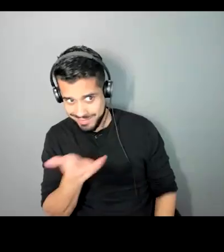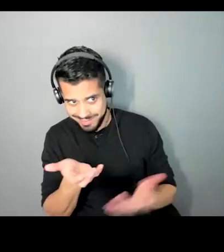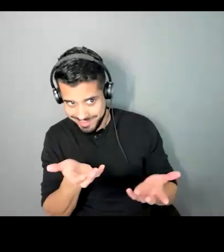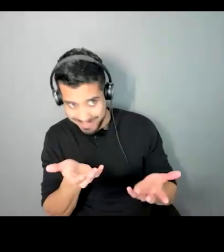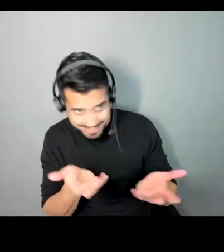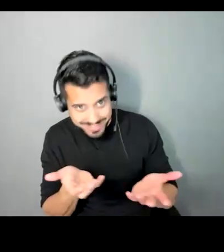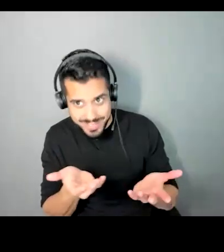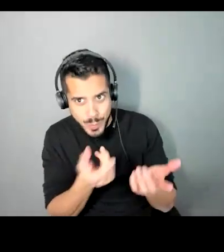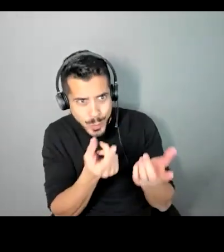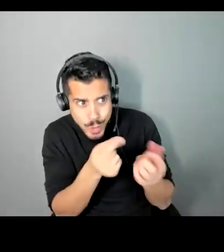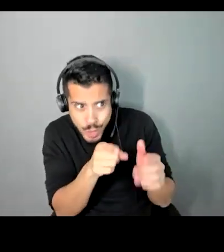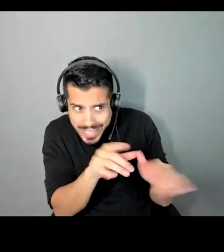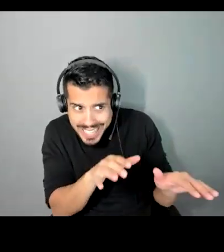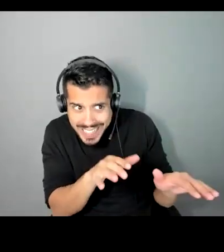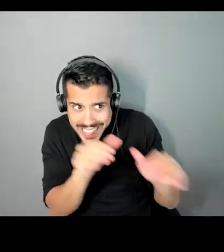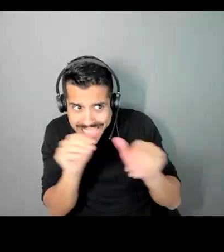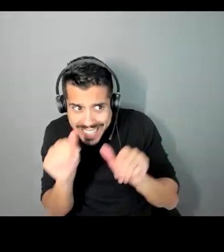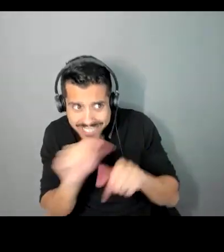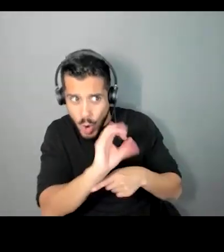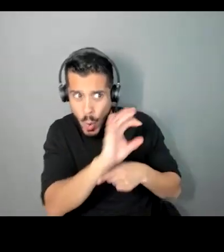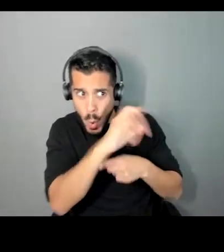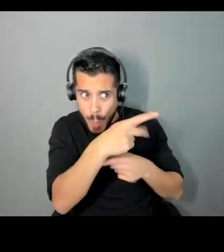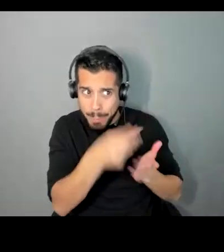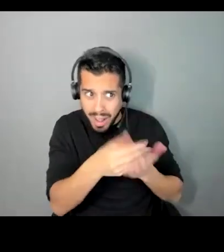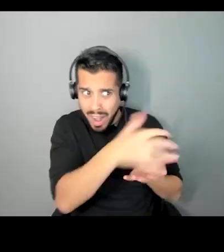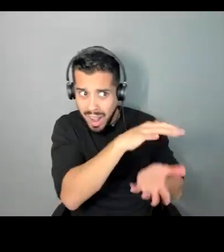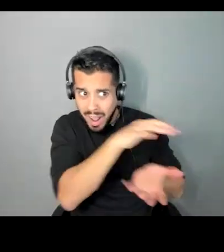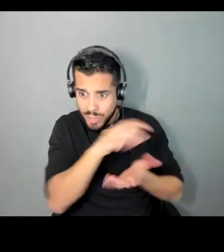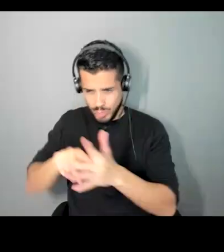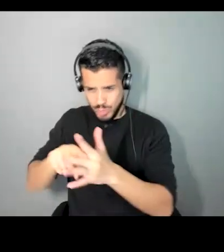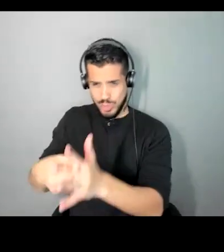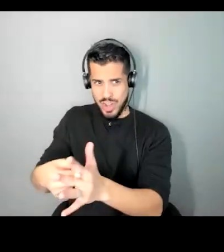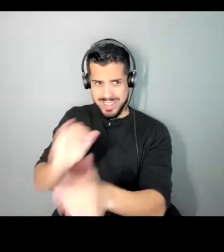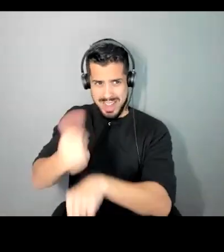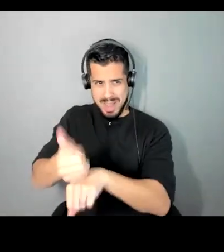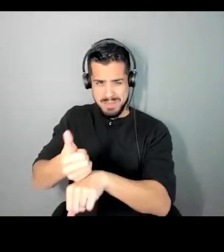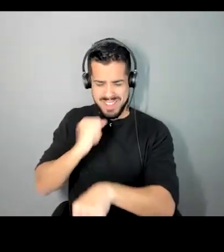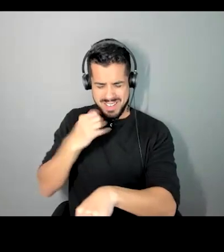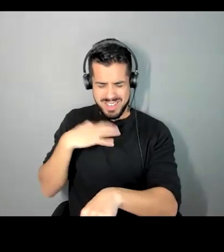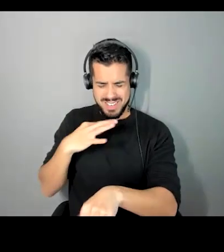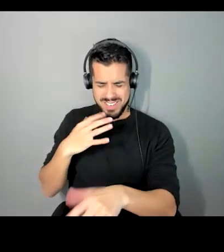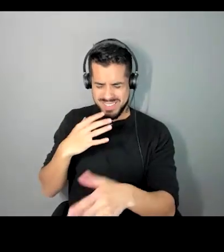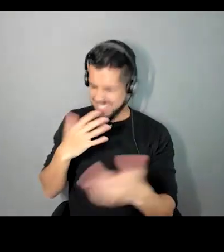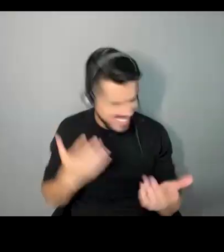You're-- you're leaving a corporate gig to start a non-- what? They-- they-- they didn't understand what I was doing.